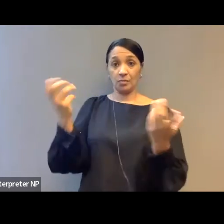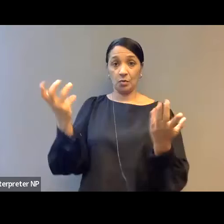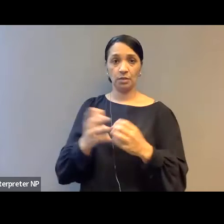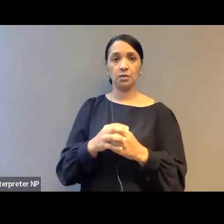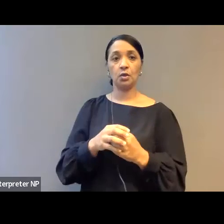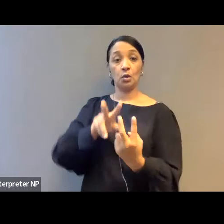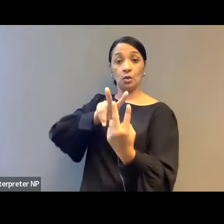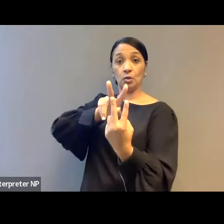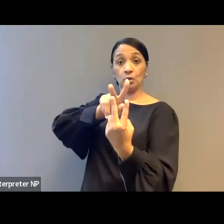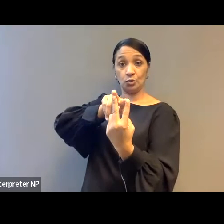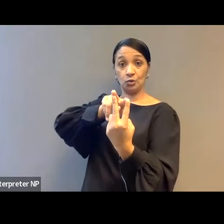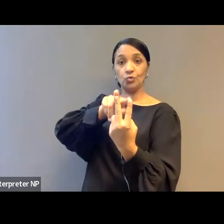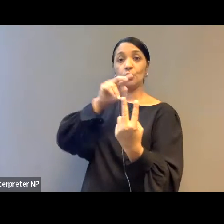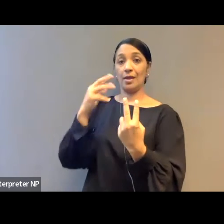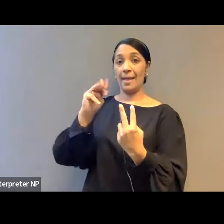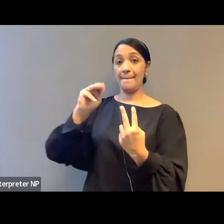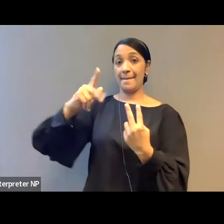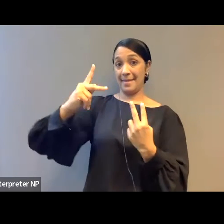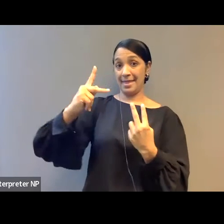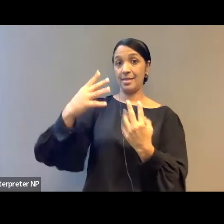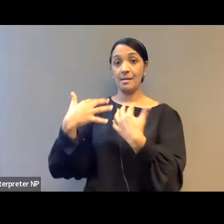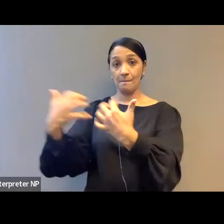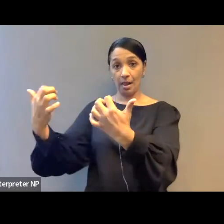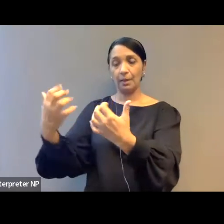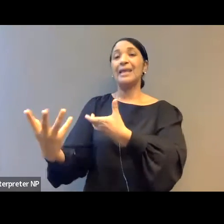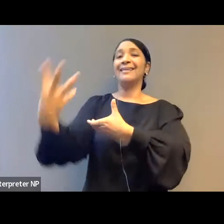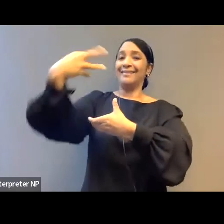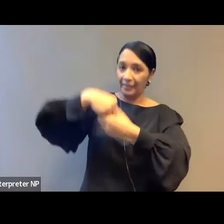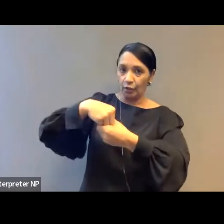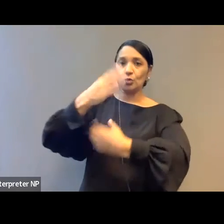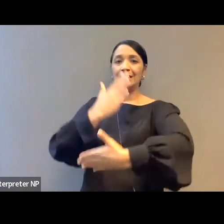are also part of the Disability Intergroup in the European Parliament,